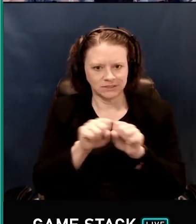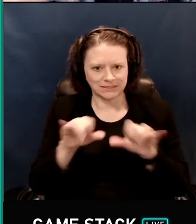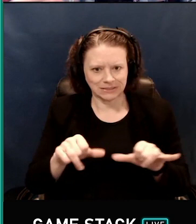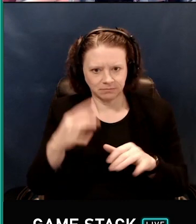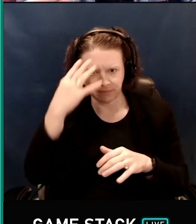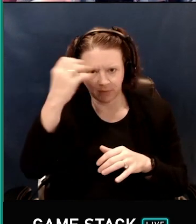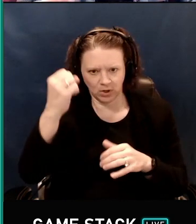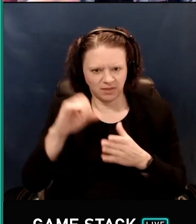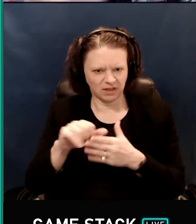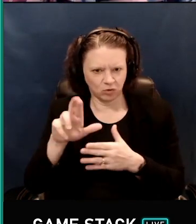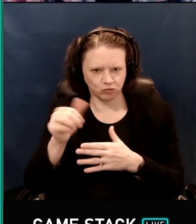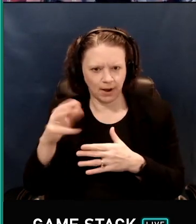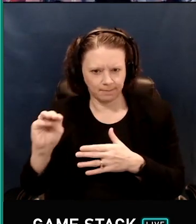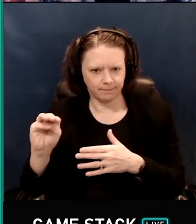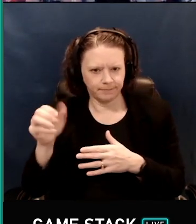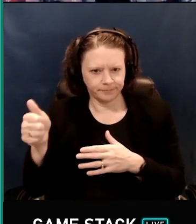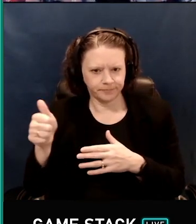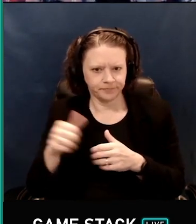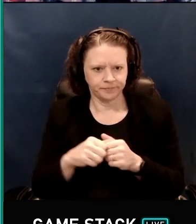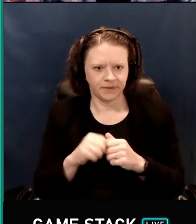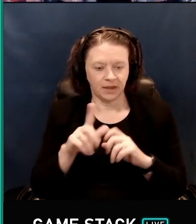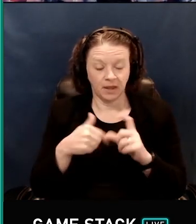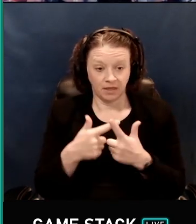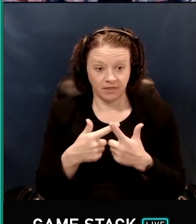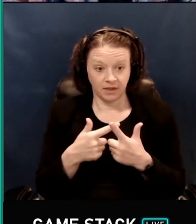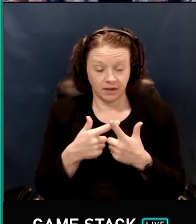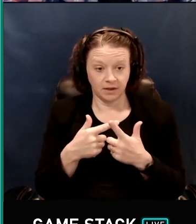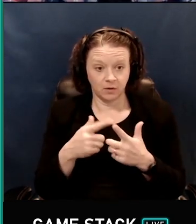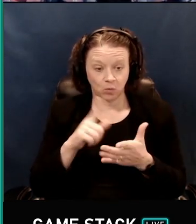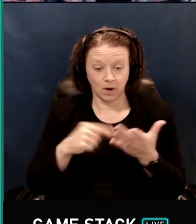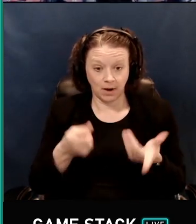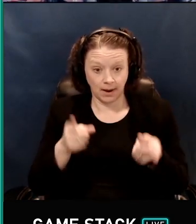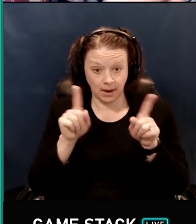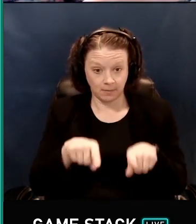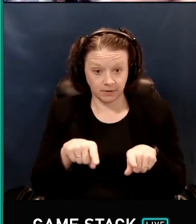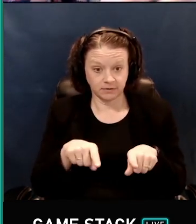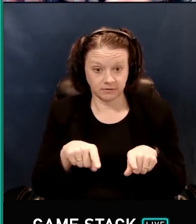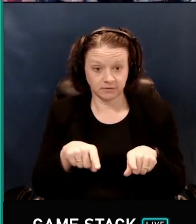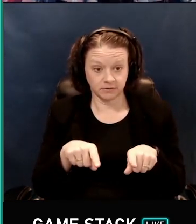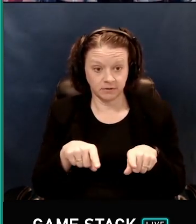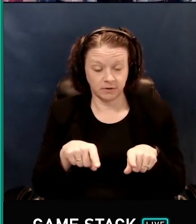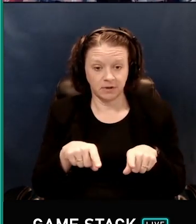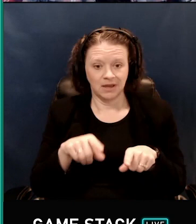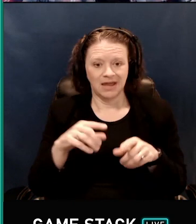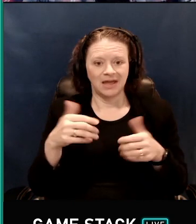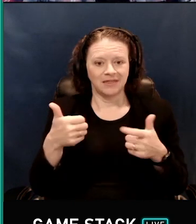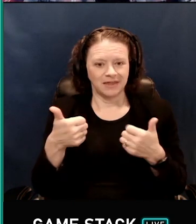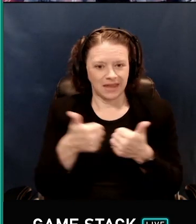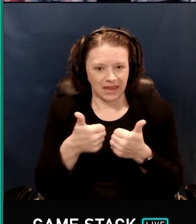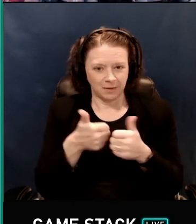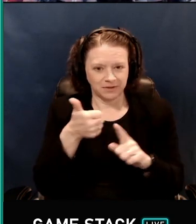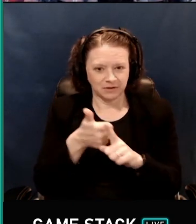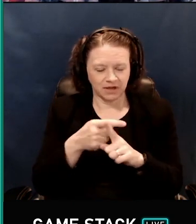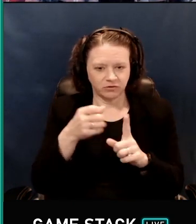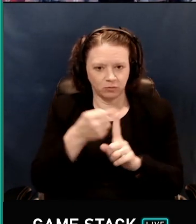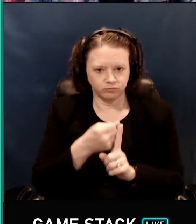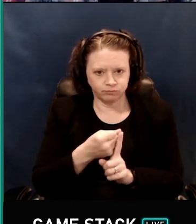And then at that point in time, a game will have to decompress this asset.